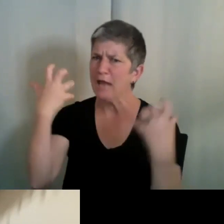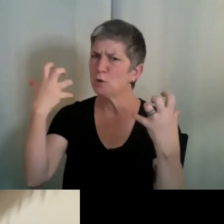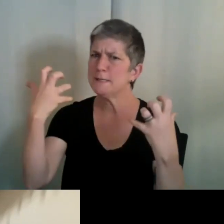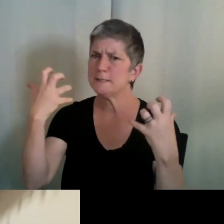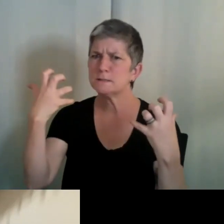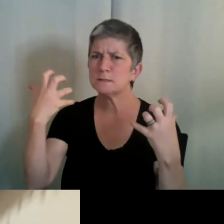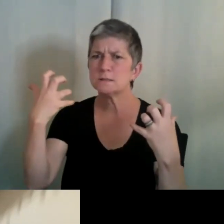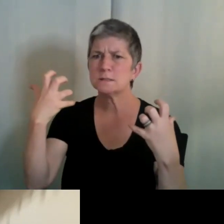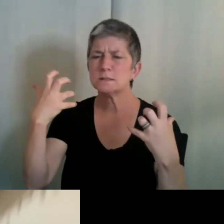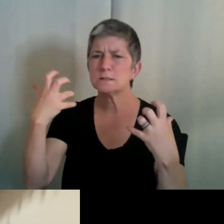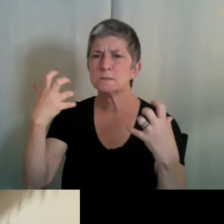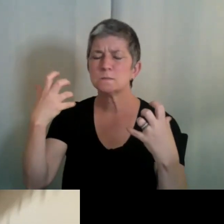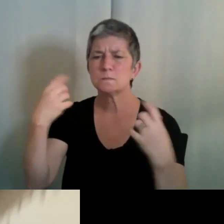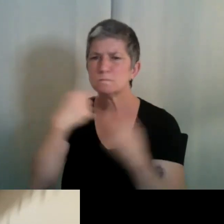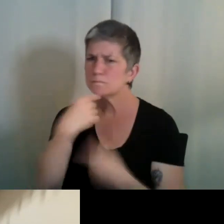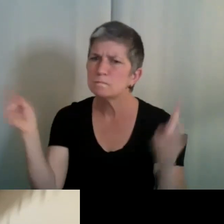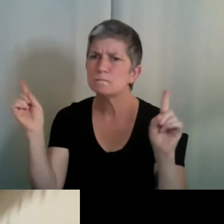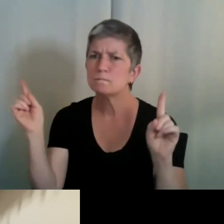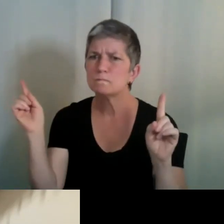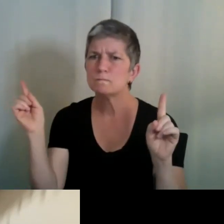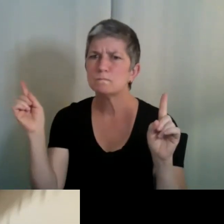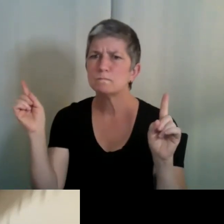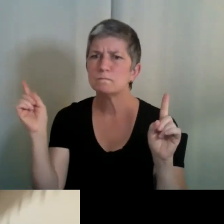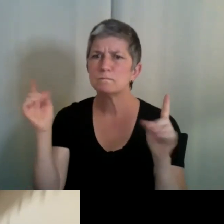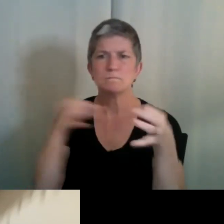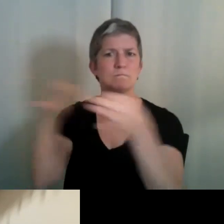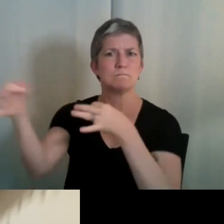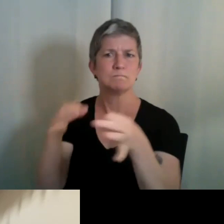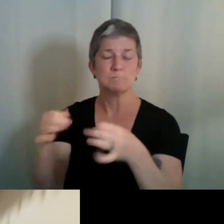sat them down and told that I have a master's in special